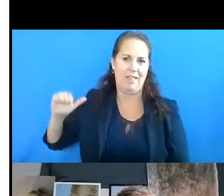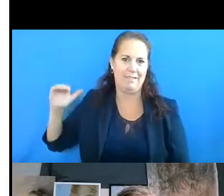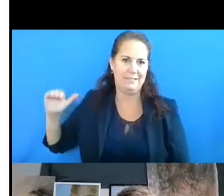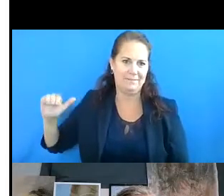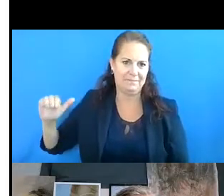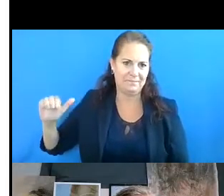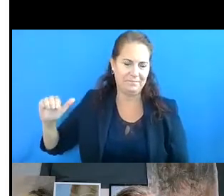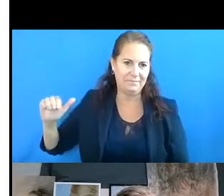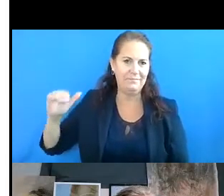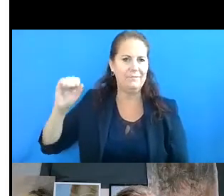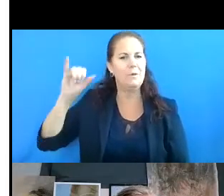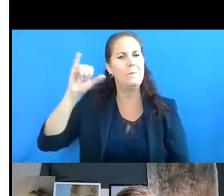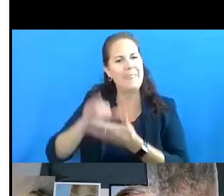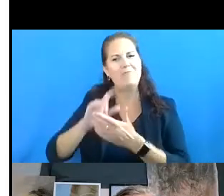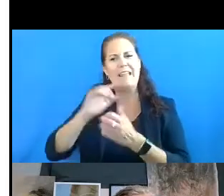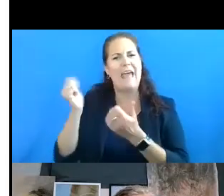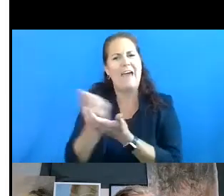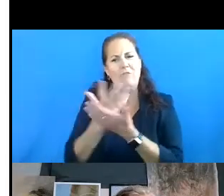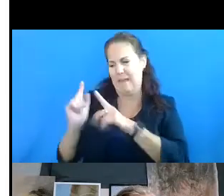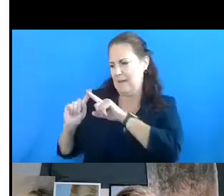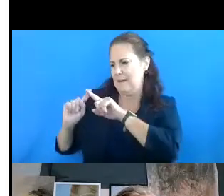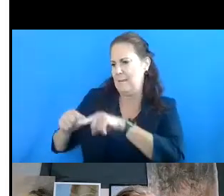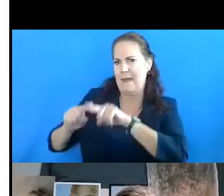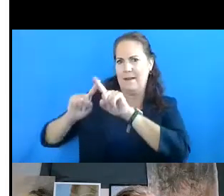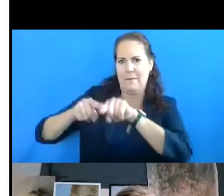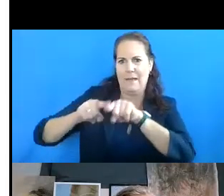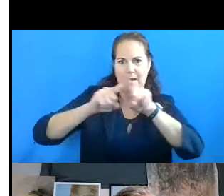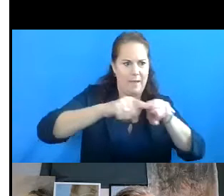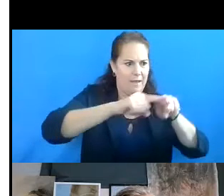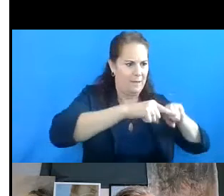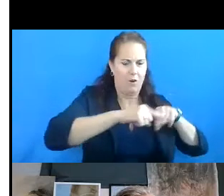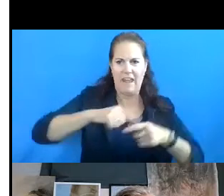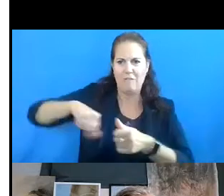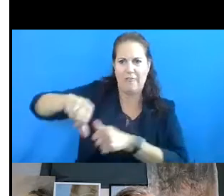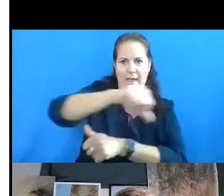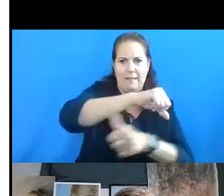So, everything depends on everything else.